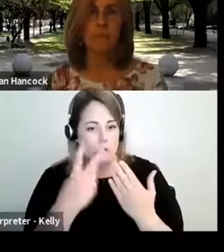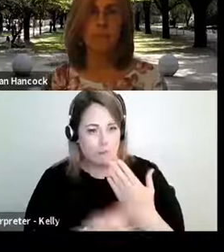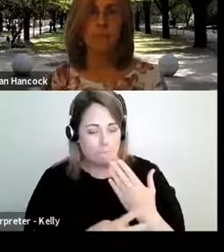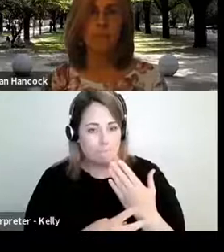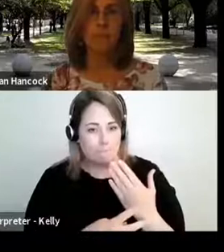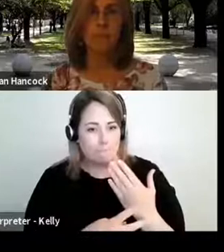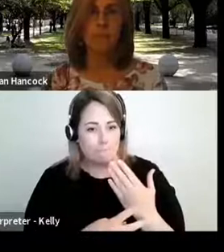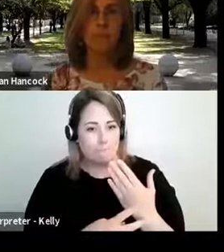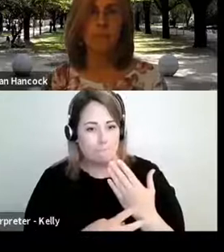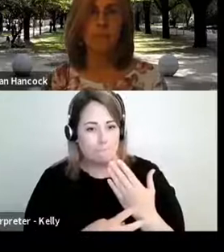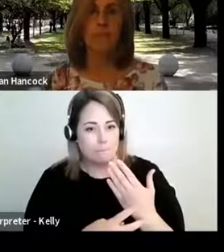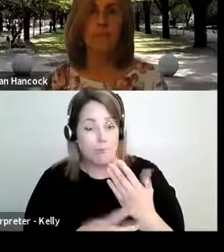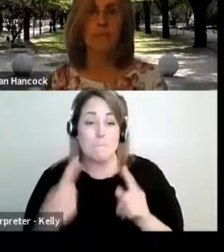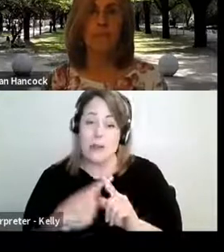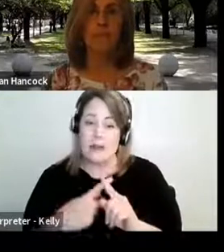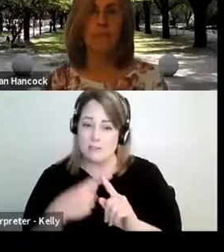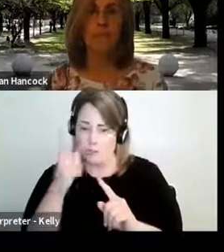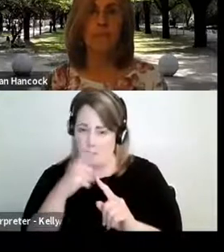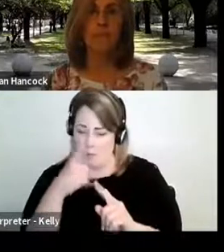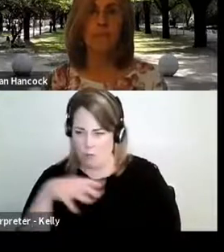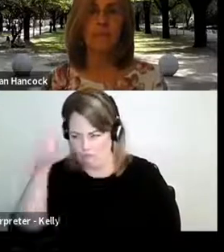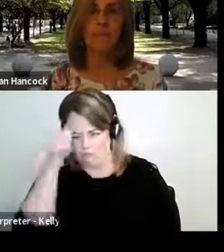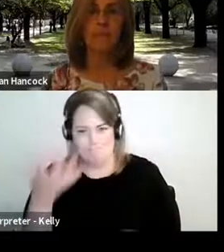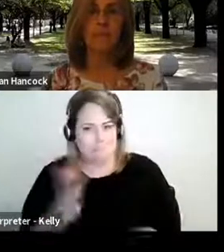wanted information about how do you start a program, how do you get it off the ground,